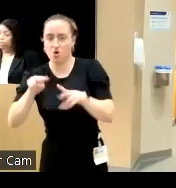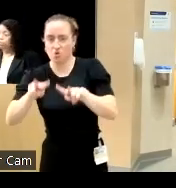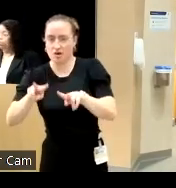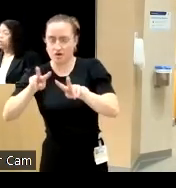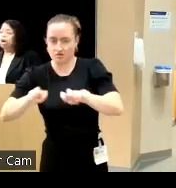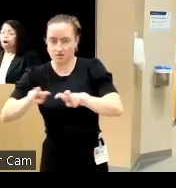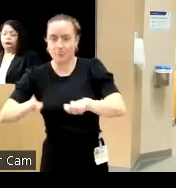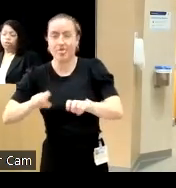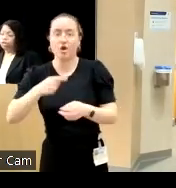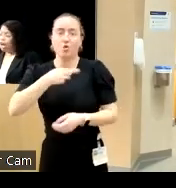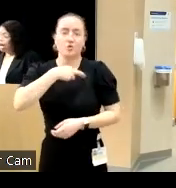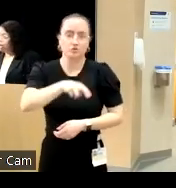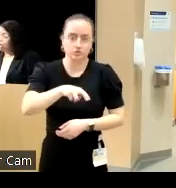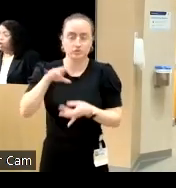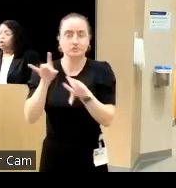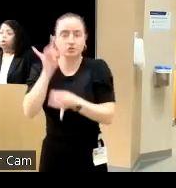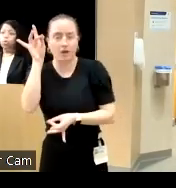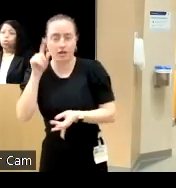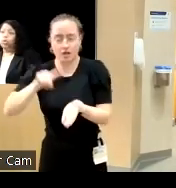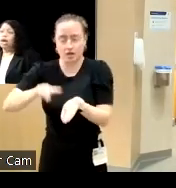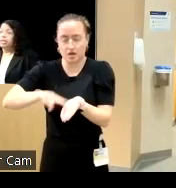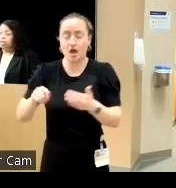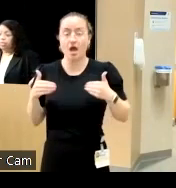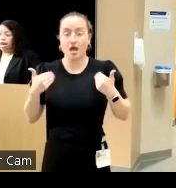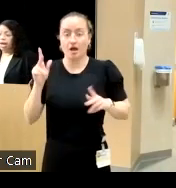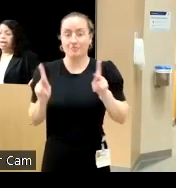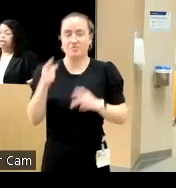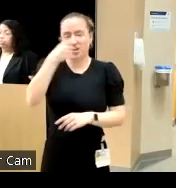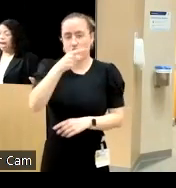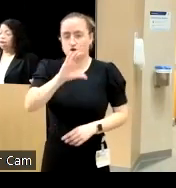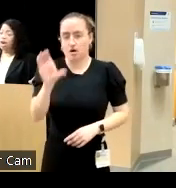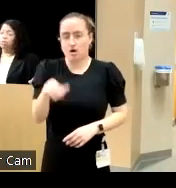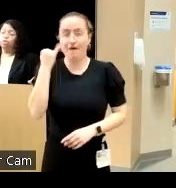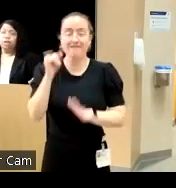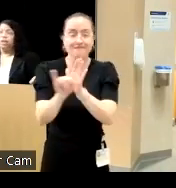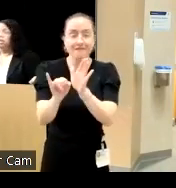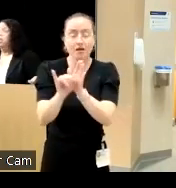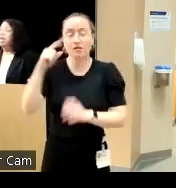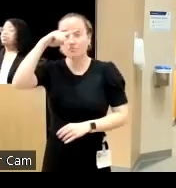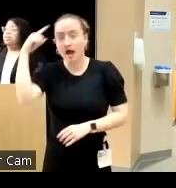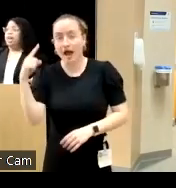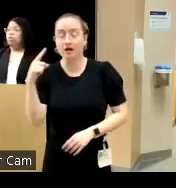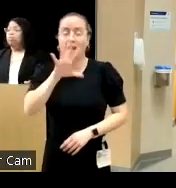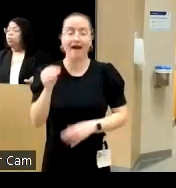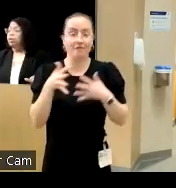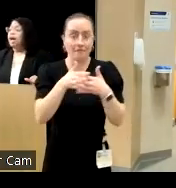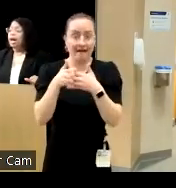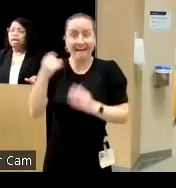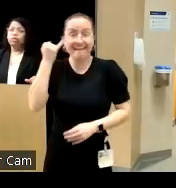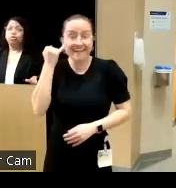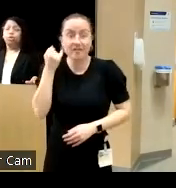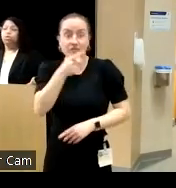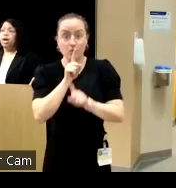young people in Chicago who identified as black or African-American if they reported high levels of